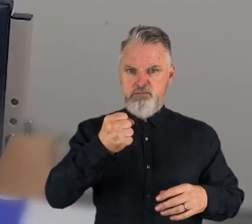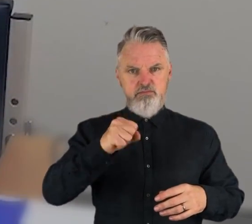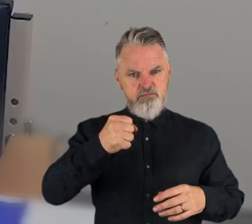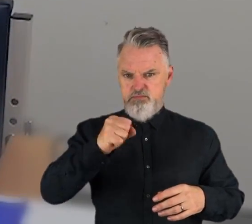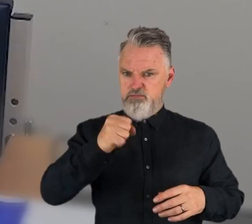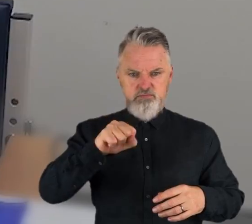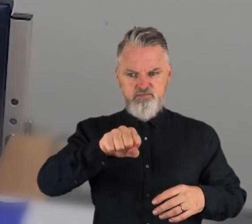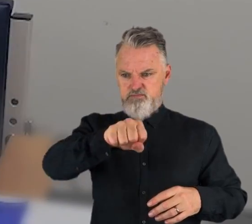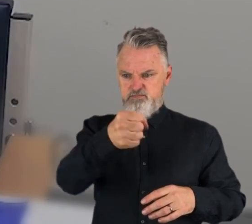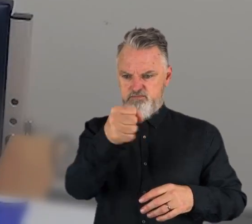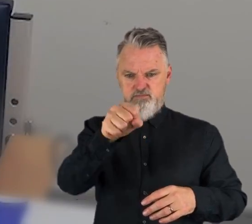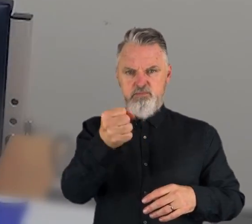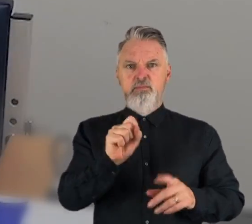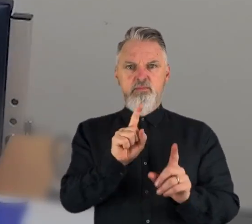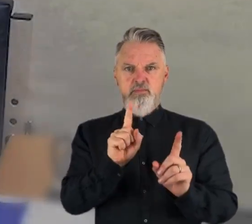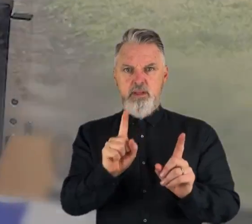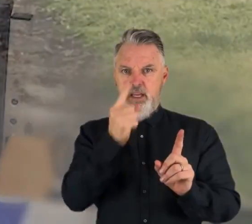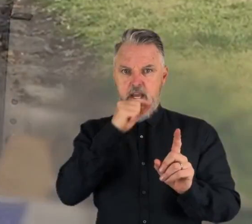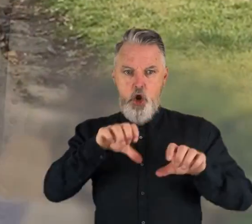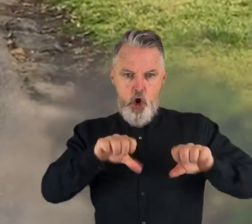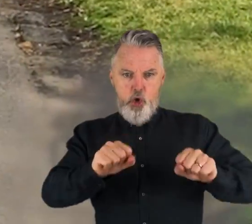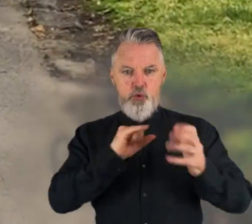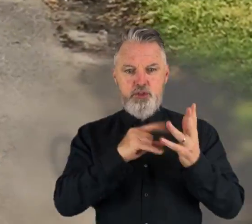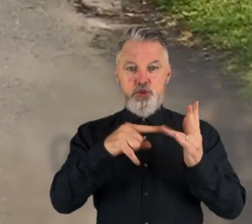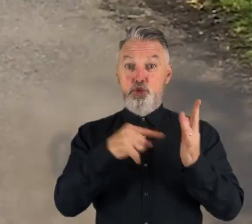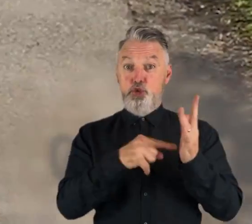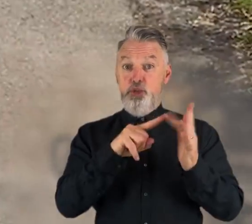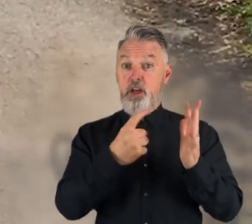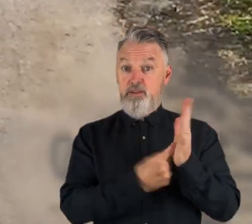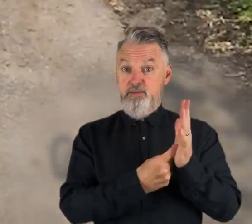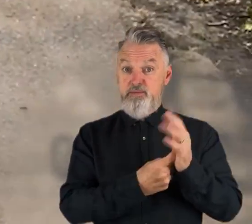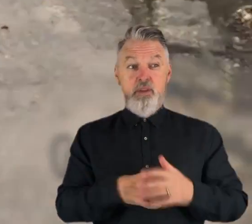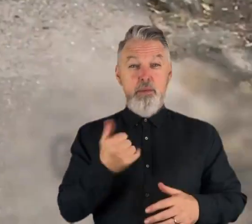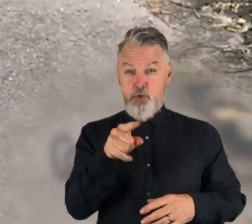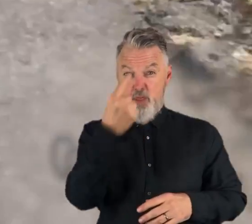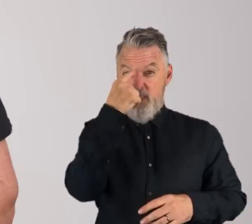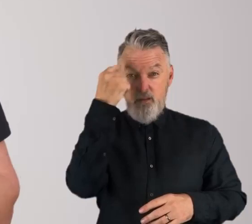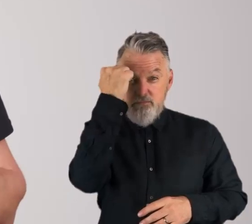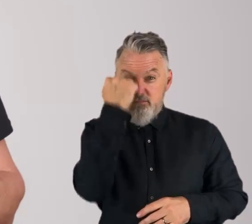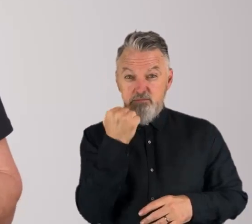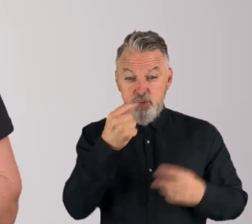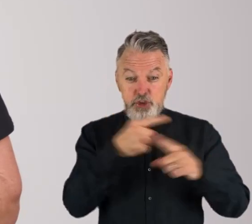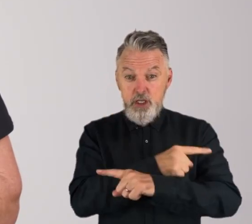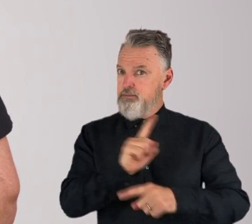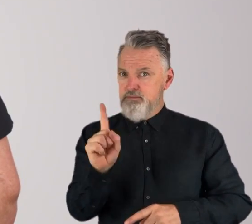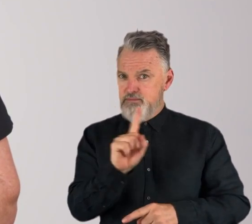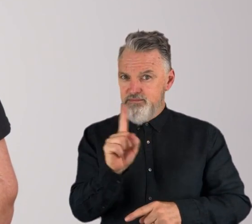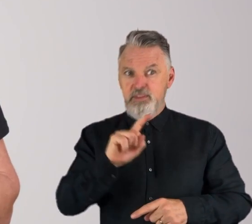and most importantly, she can hold onto her scooter! While it may mean a small change now, Emma is on the path to independence